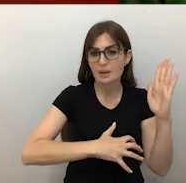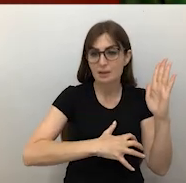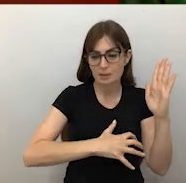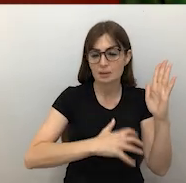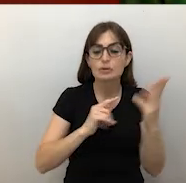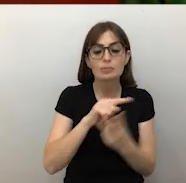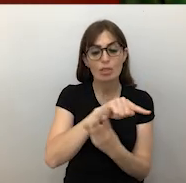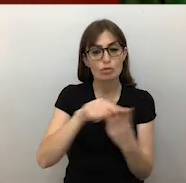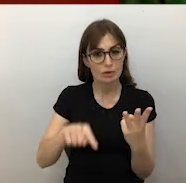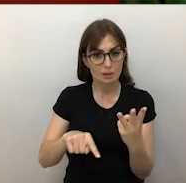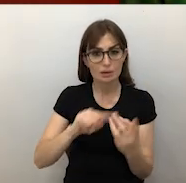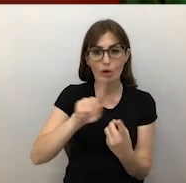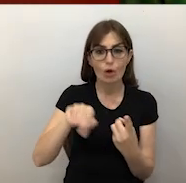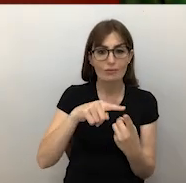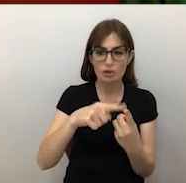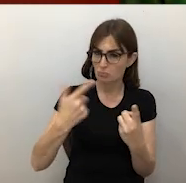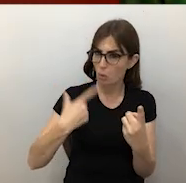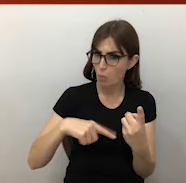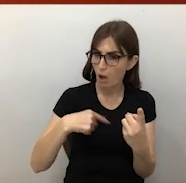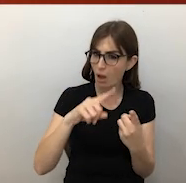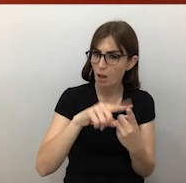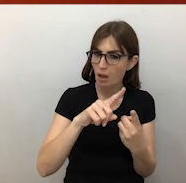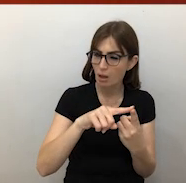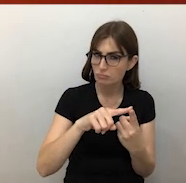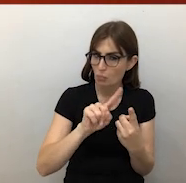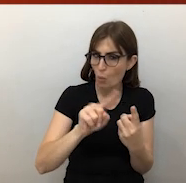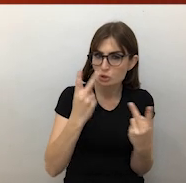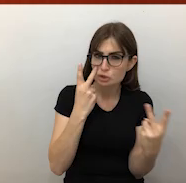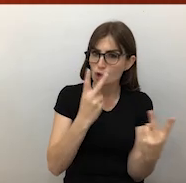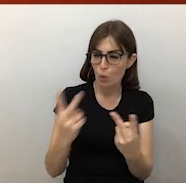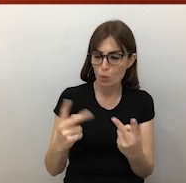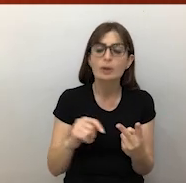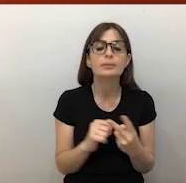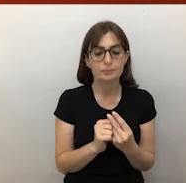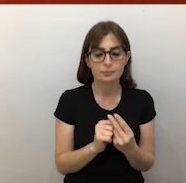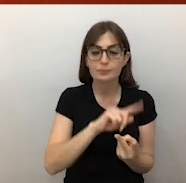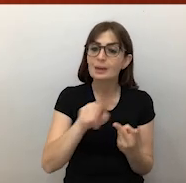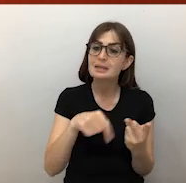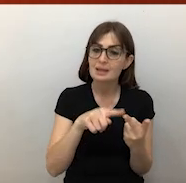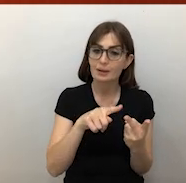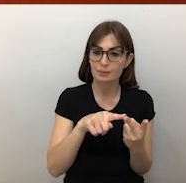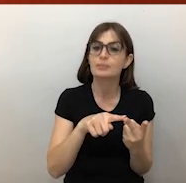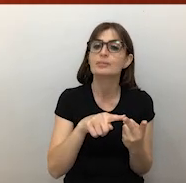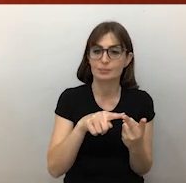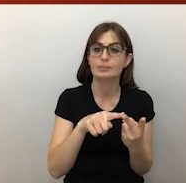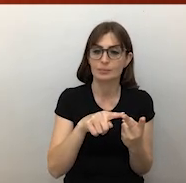and we'll be covering the following three areas. First, what is the purpose of a cashflow statement and what does it show?